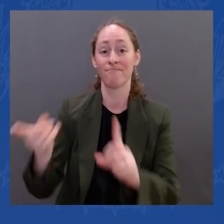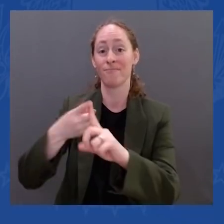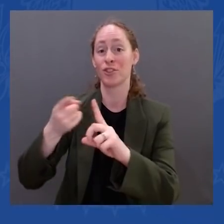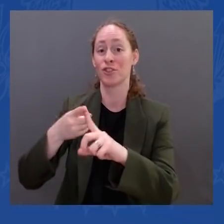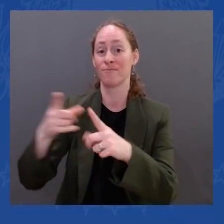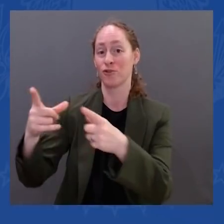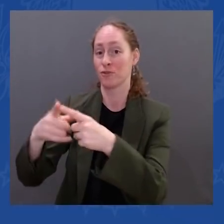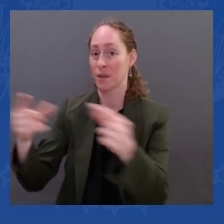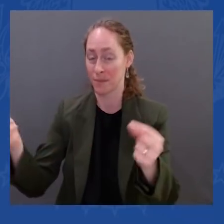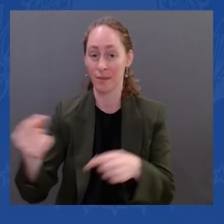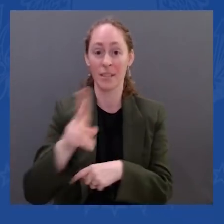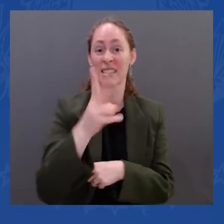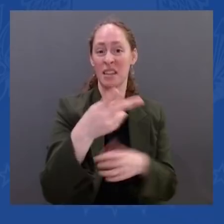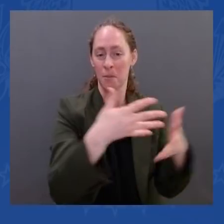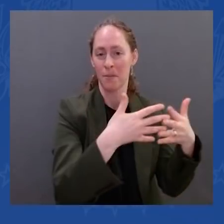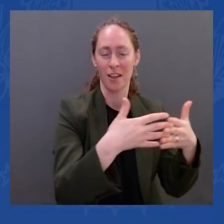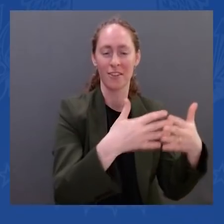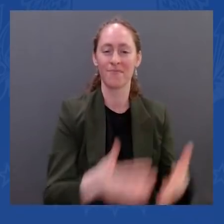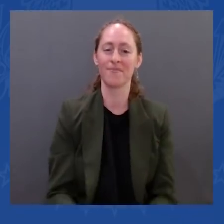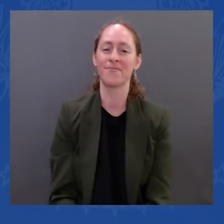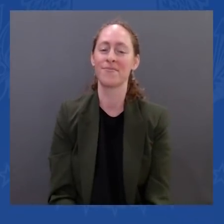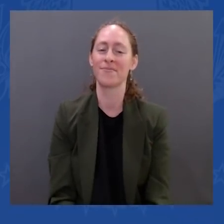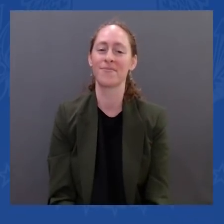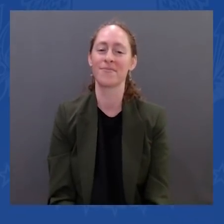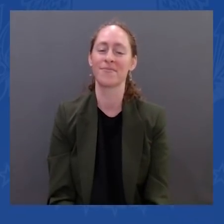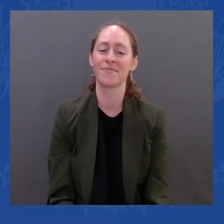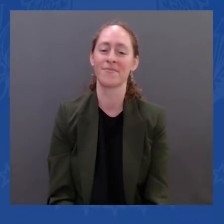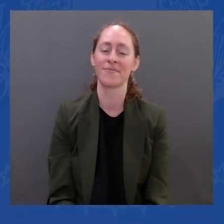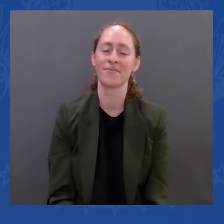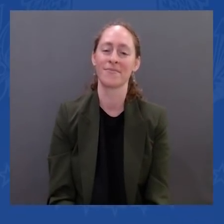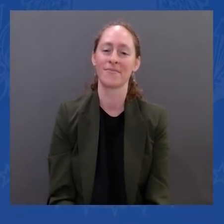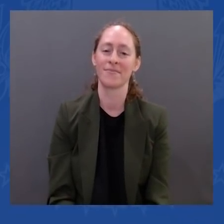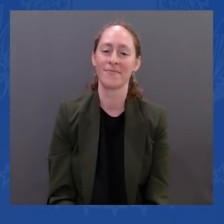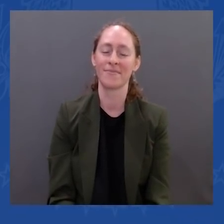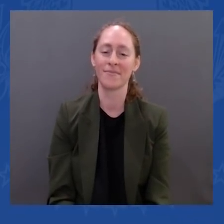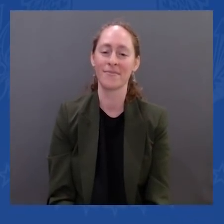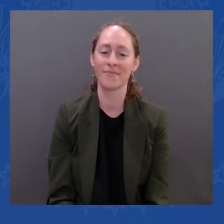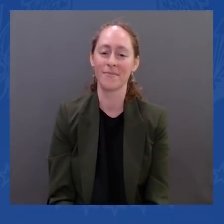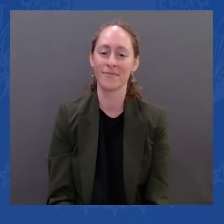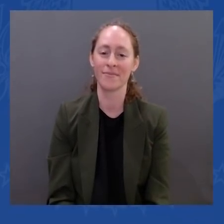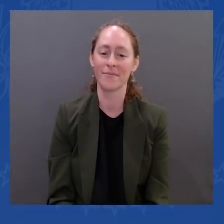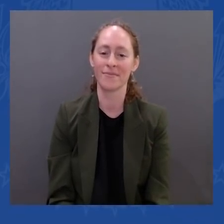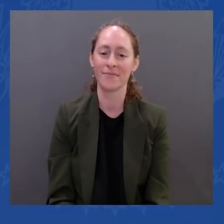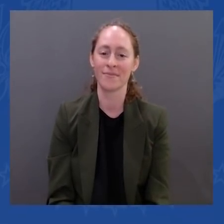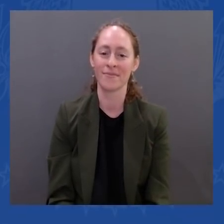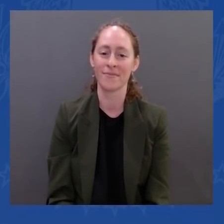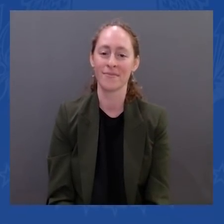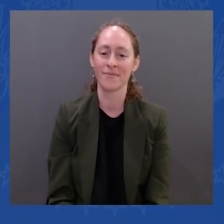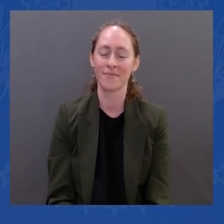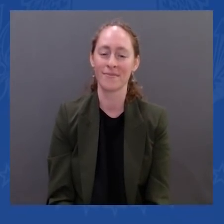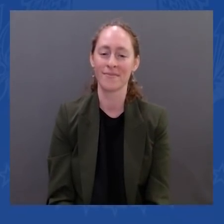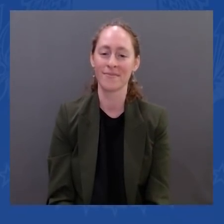Those of you who have questions, please raise your hand. For Japanese journalists, I will appoint the journalist,